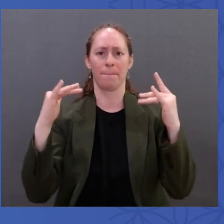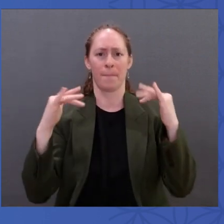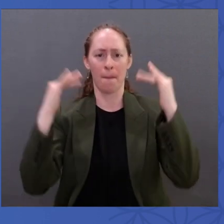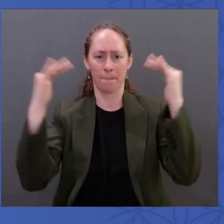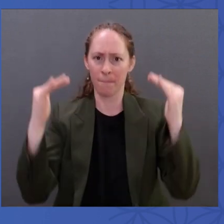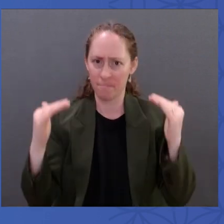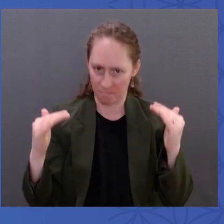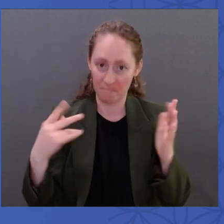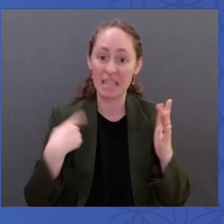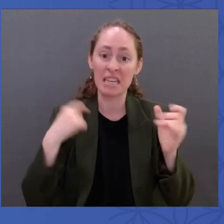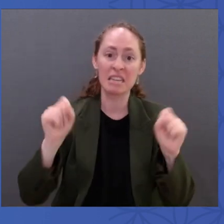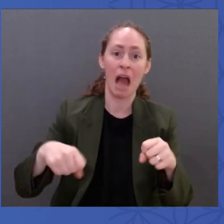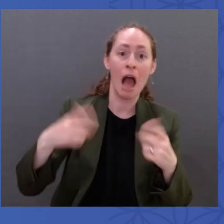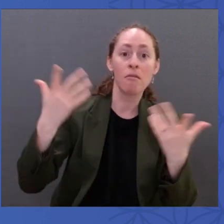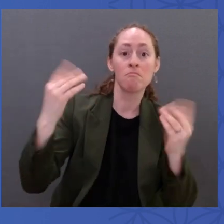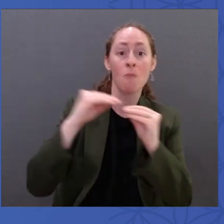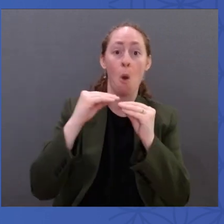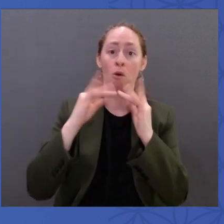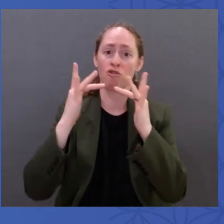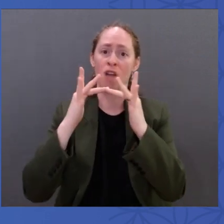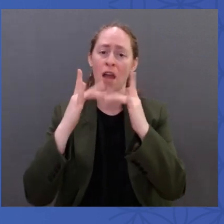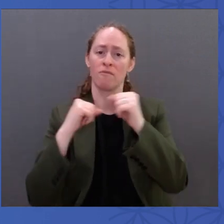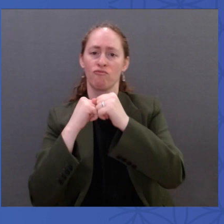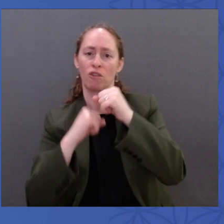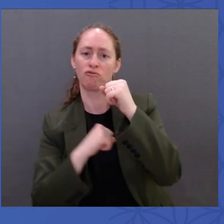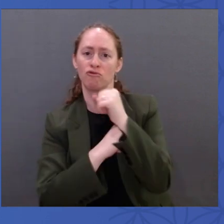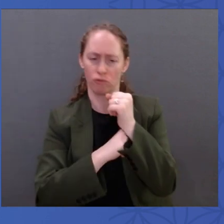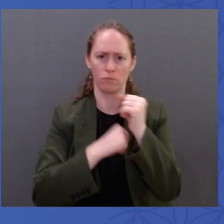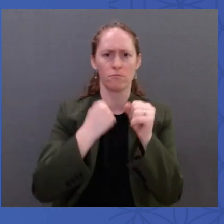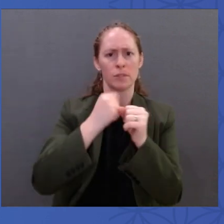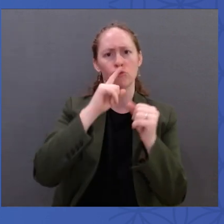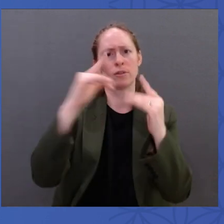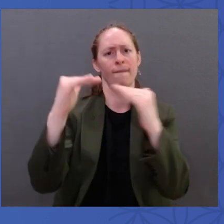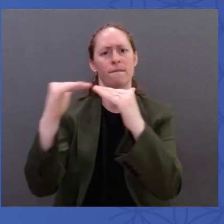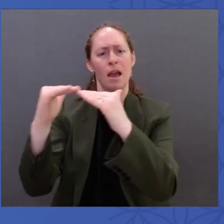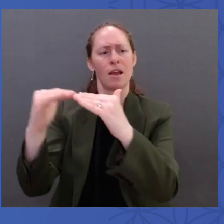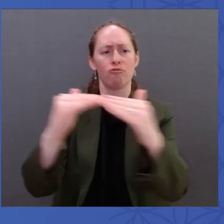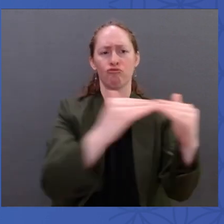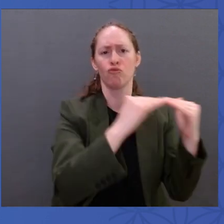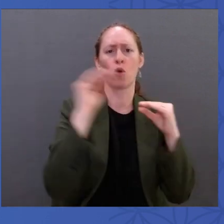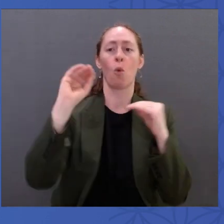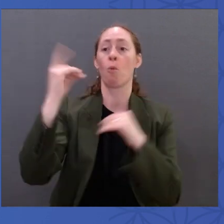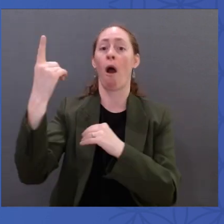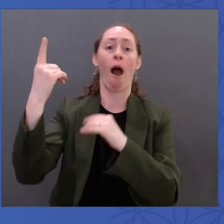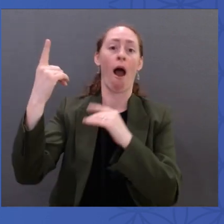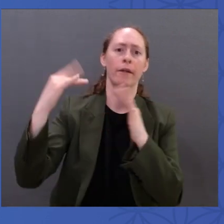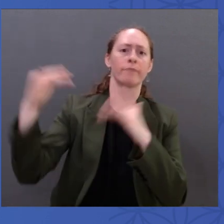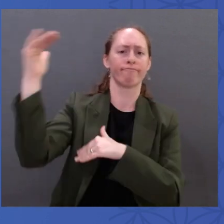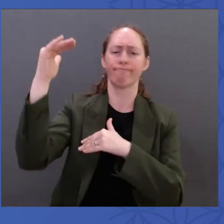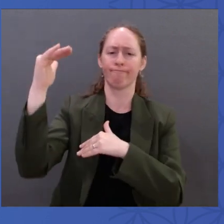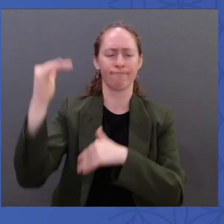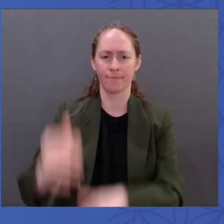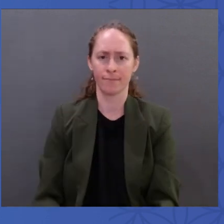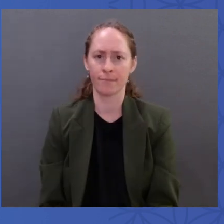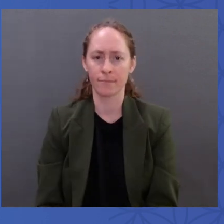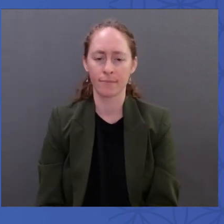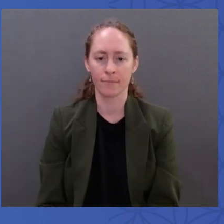Lastly, in clean energy and decarbonization, Korea also stands ready to actively collaborate